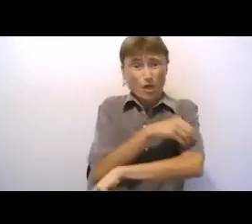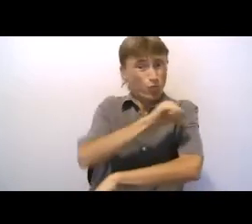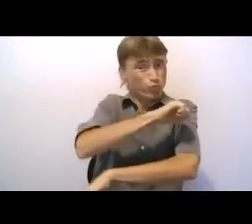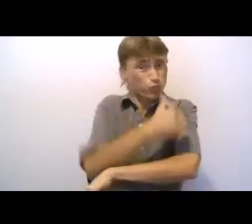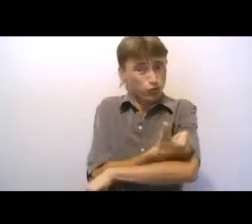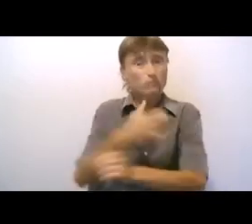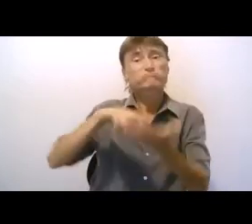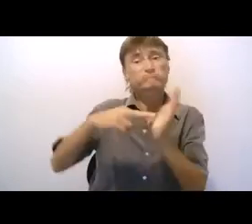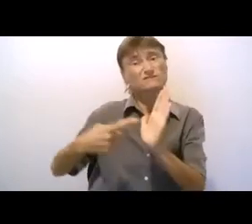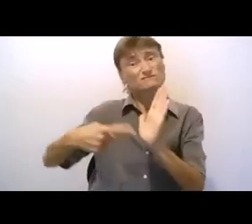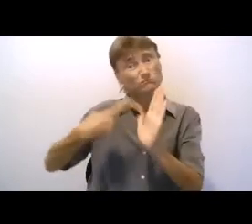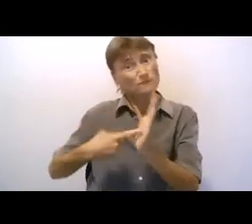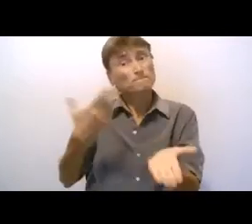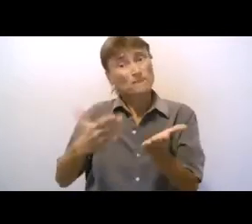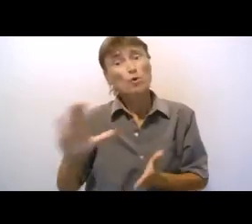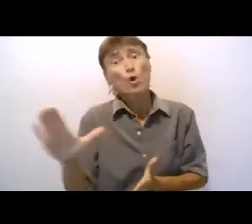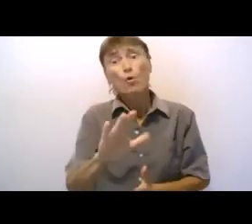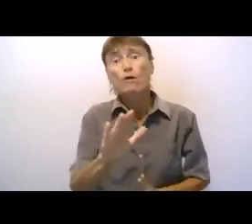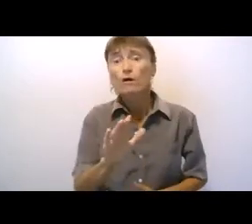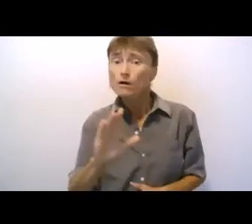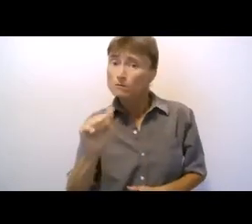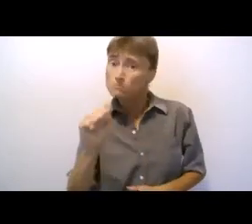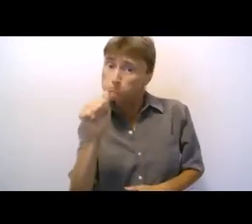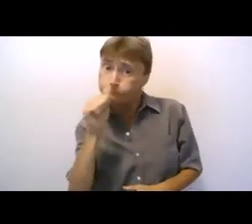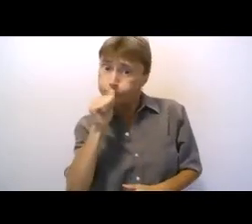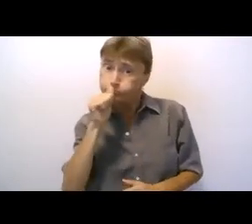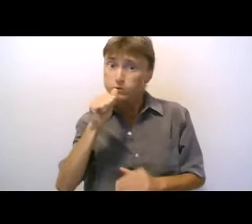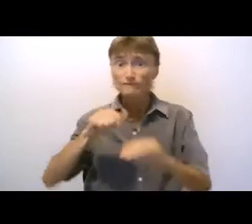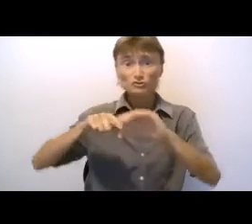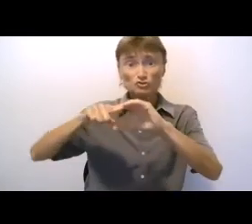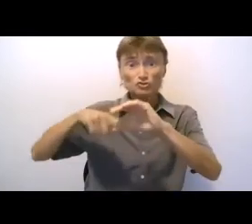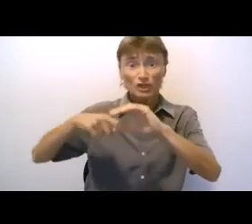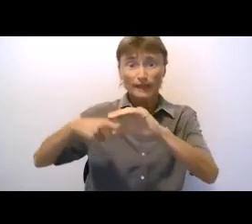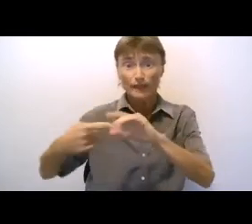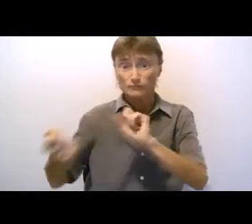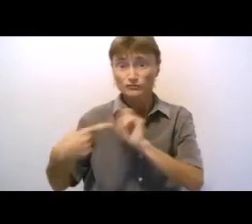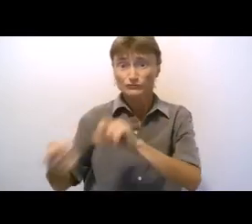include an accurate transcript. If you have joined us before, you'll know